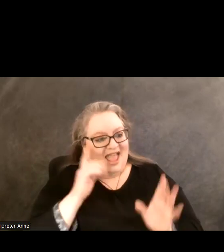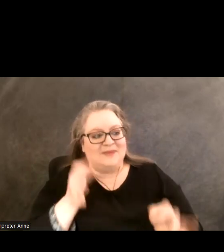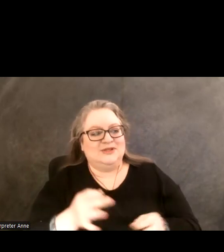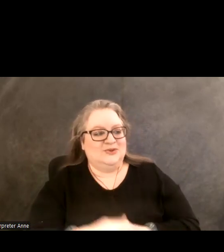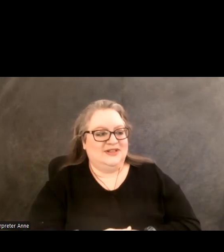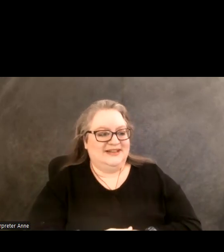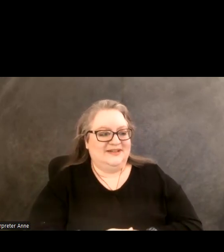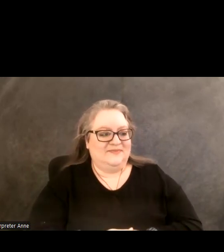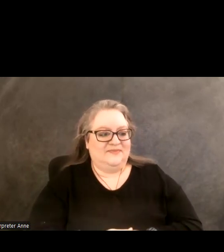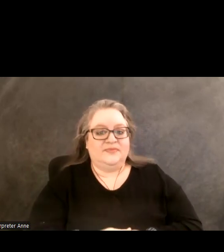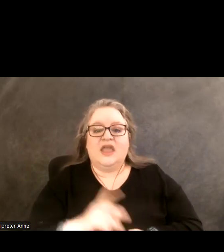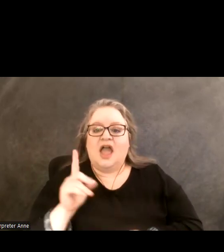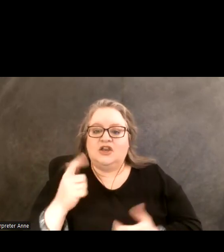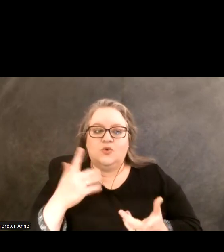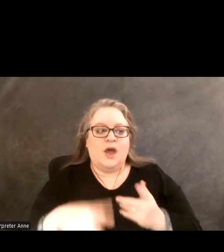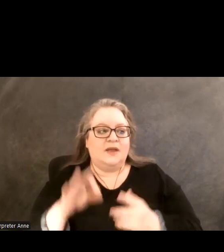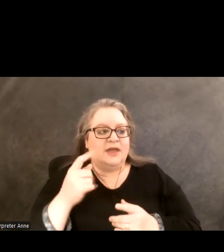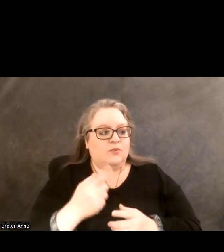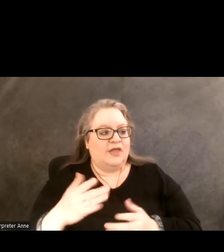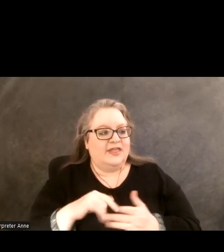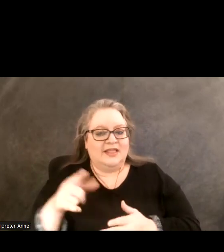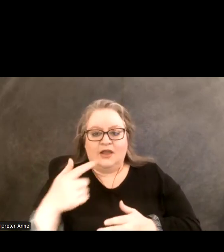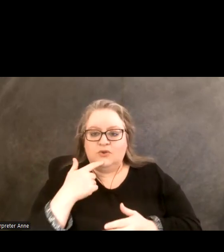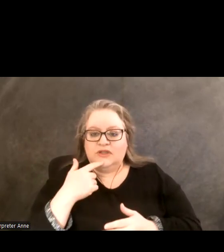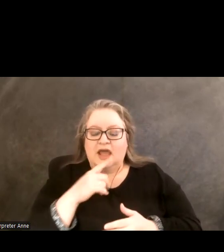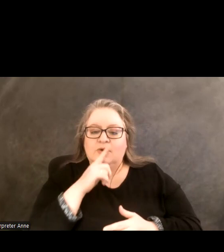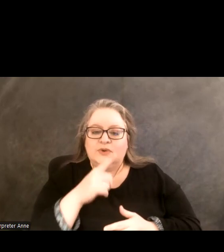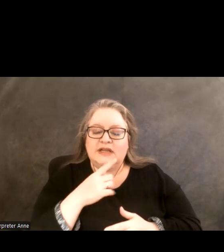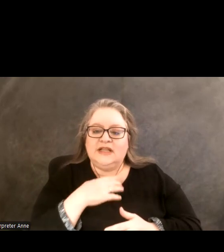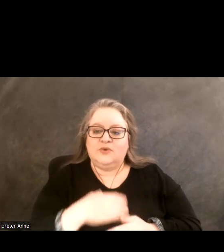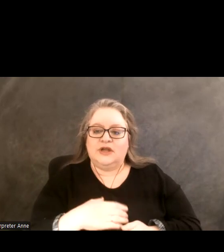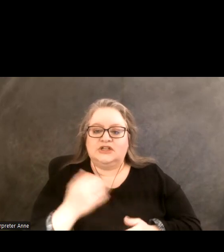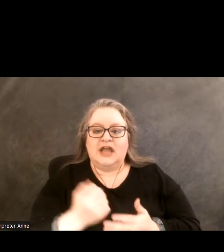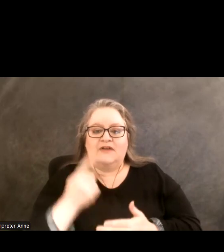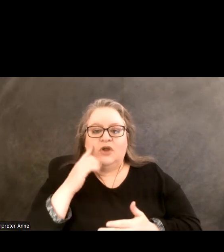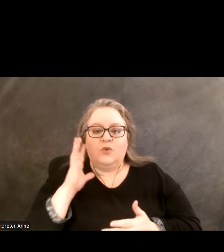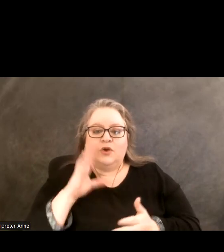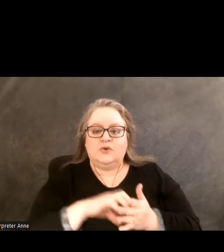I do want to pick up one thing you said. I really, really wish everyone would remove the phrase fully